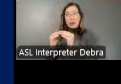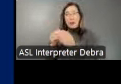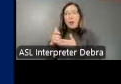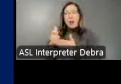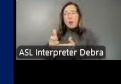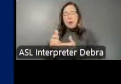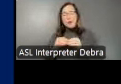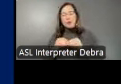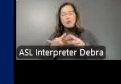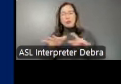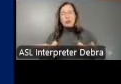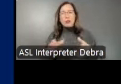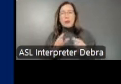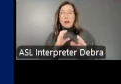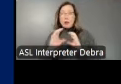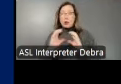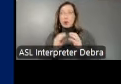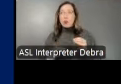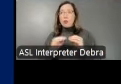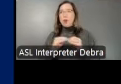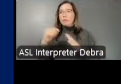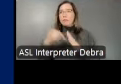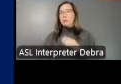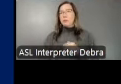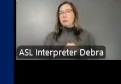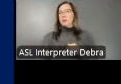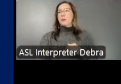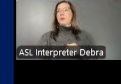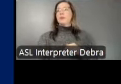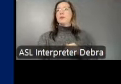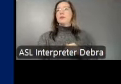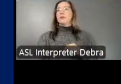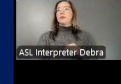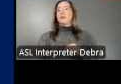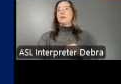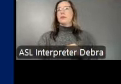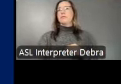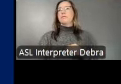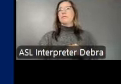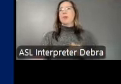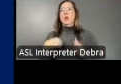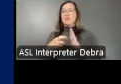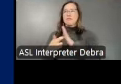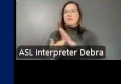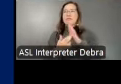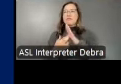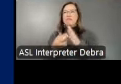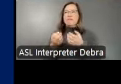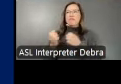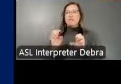conversation forward. As stewards of efforts to animate work at the intersection of the arts and